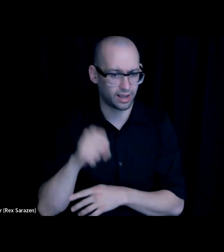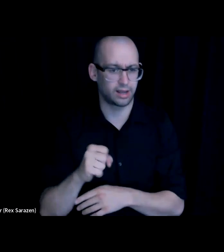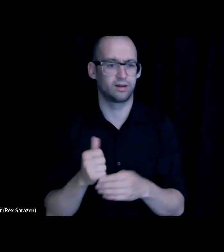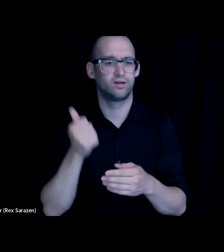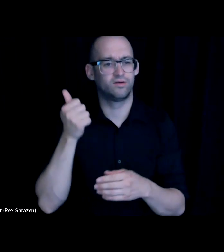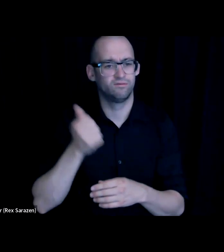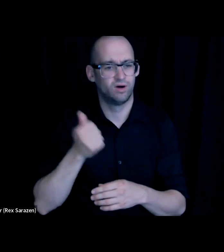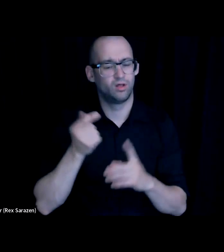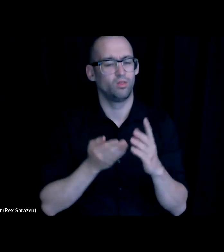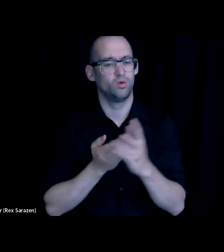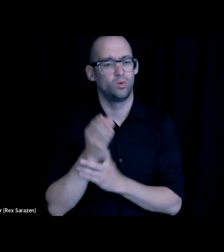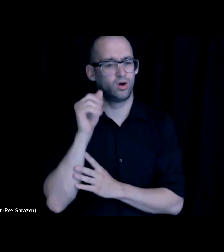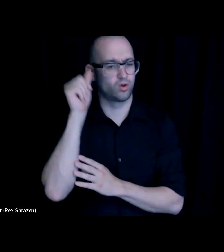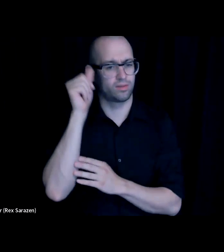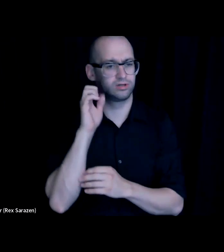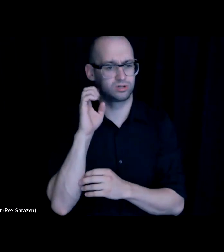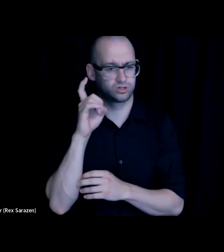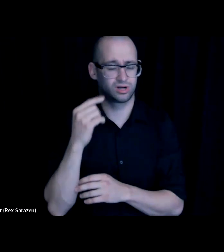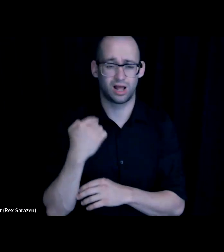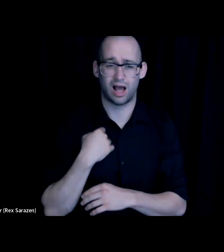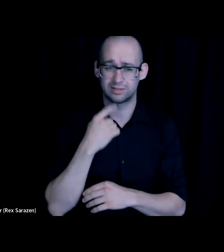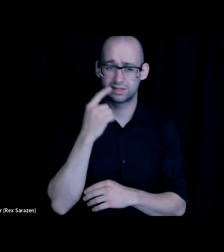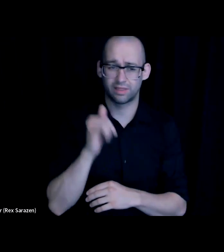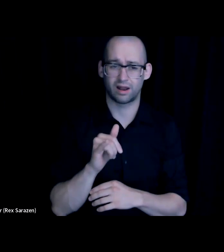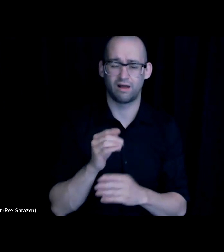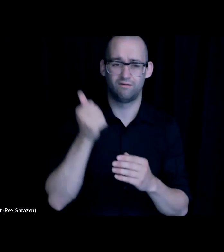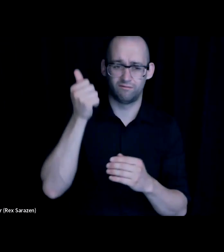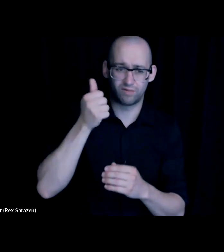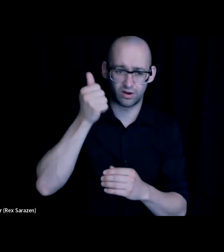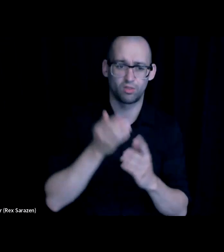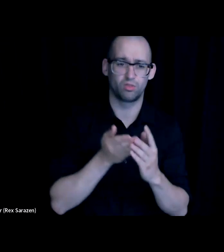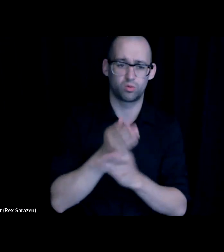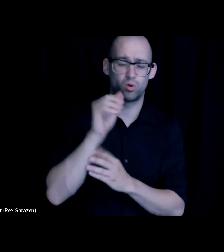a dull education. I'm talking primarily the Federal funds. We receive a certain amount